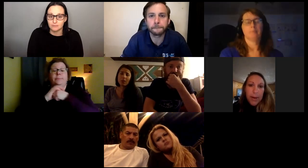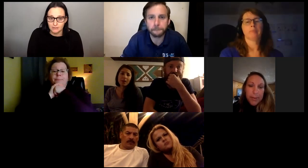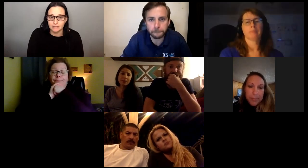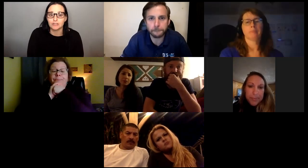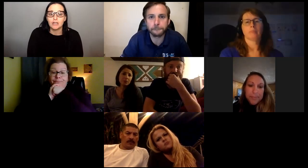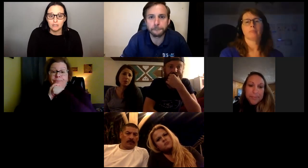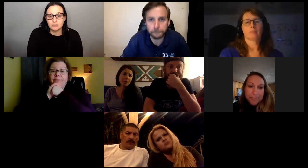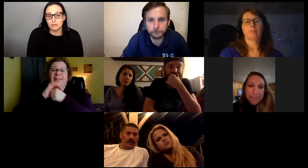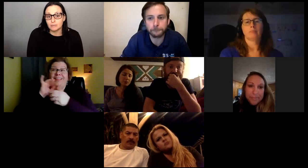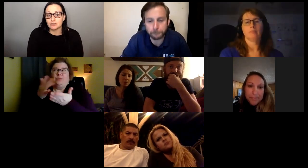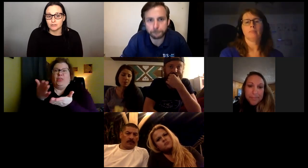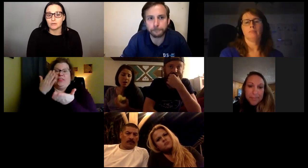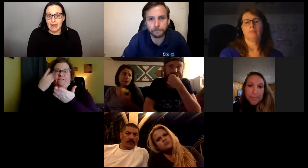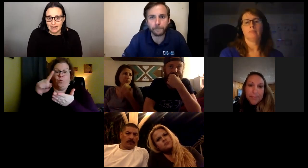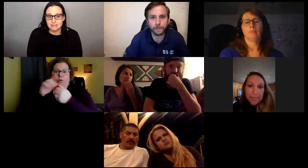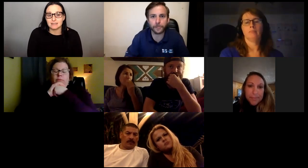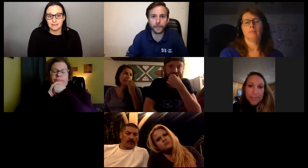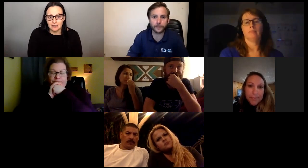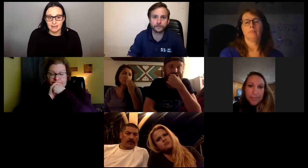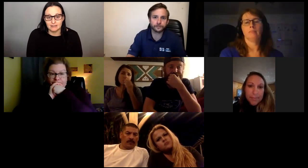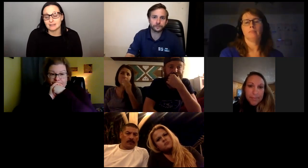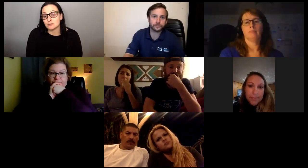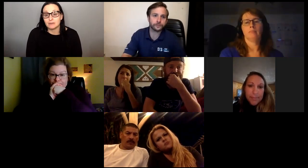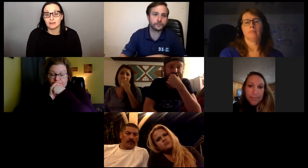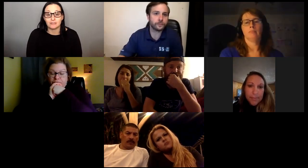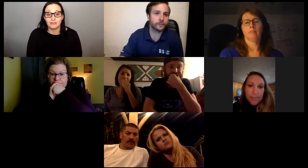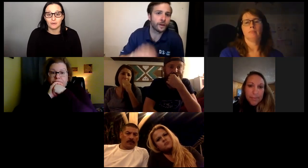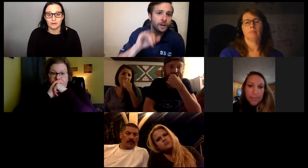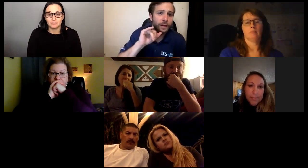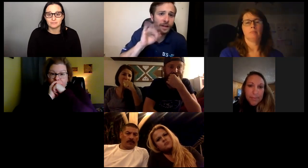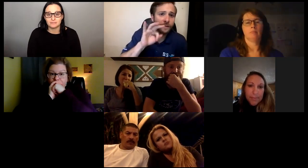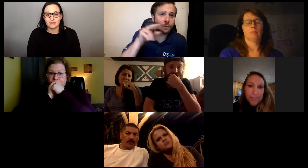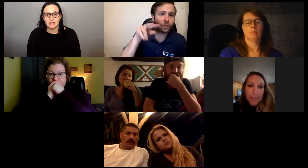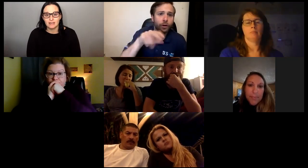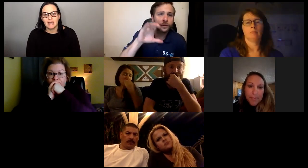village so make sure that you ask that's what